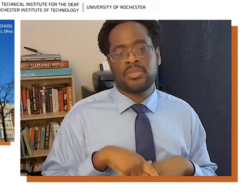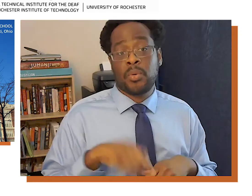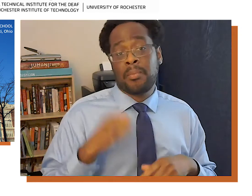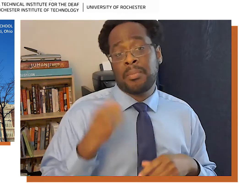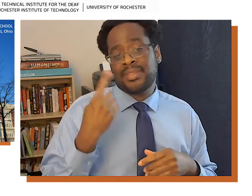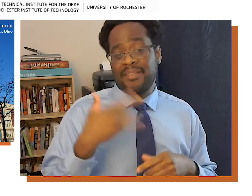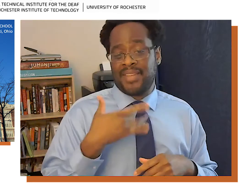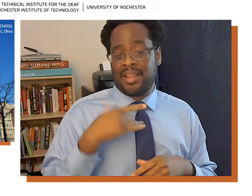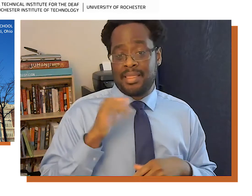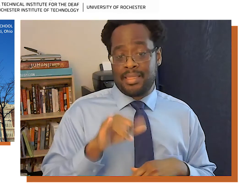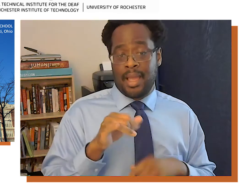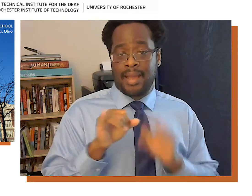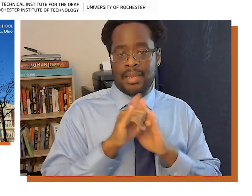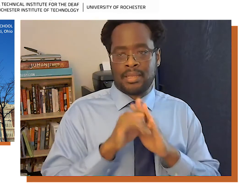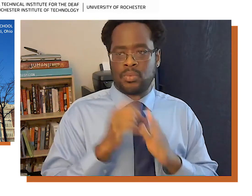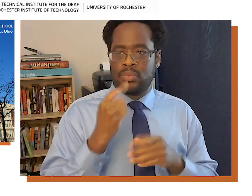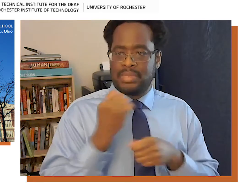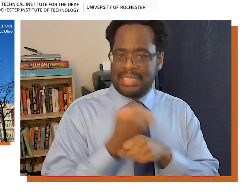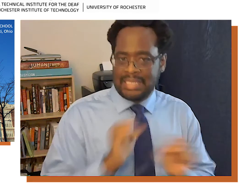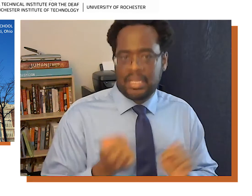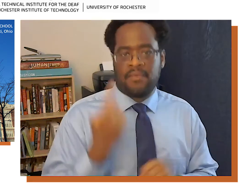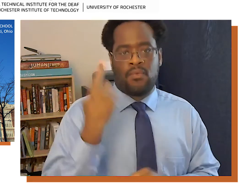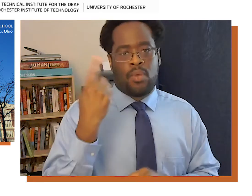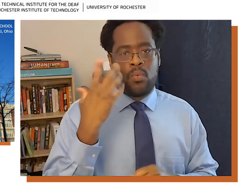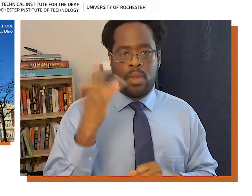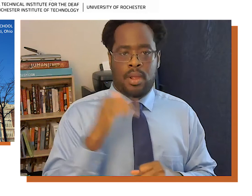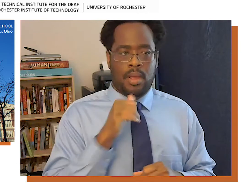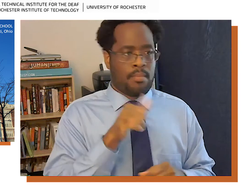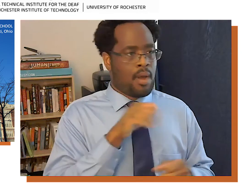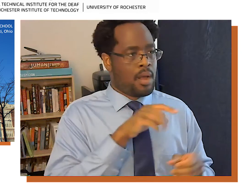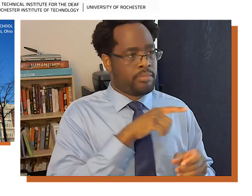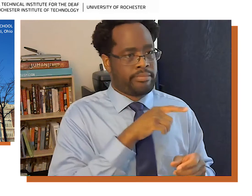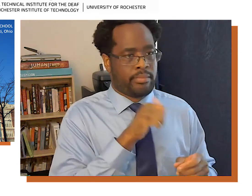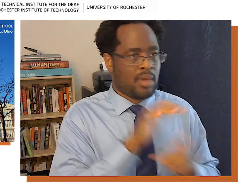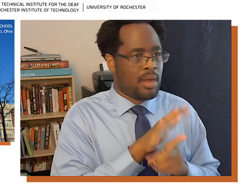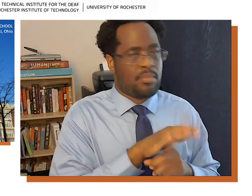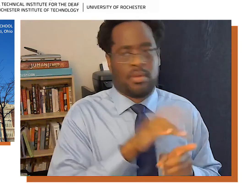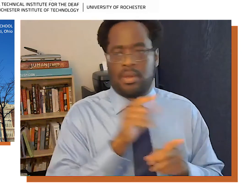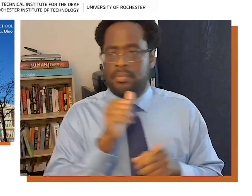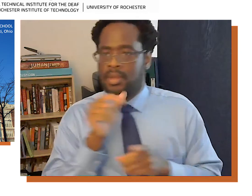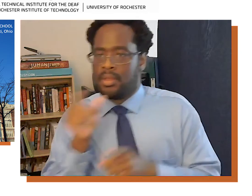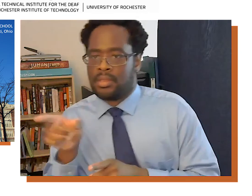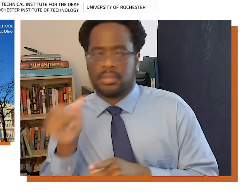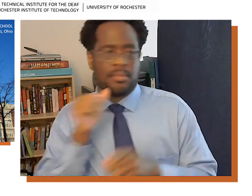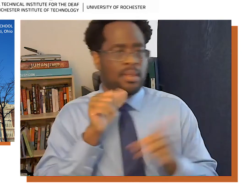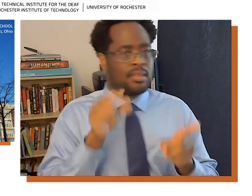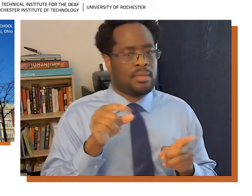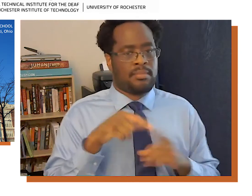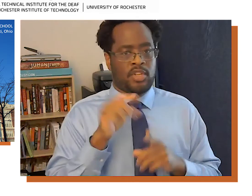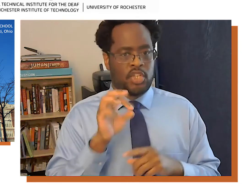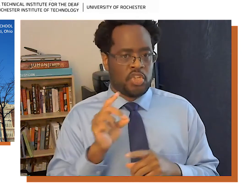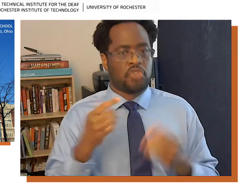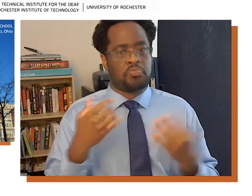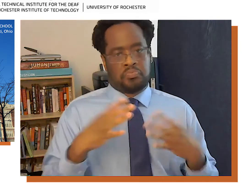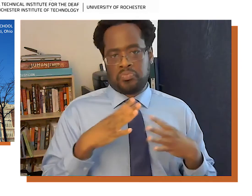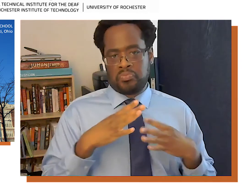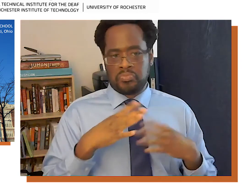For me, I felt that being a nerd as my identity was safe because I didn't feel that popular. I wasn't that athletic, but I felt